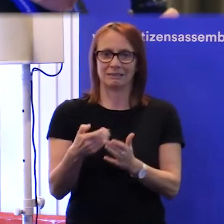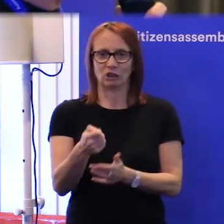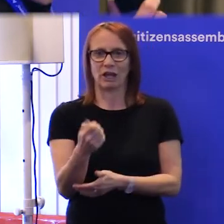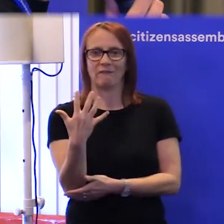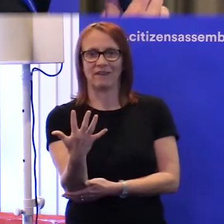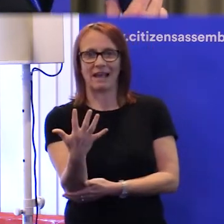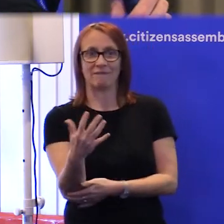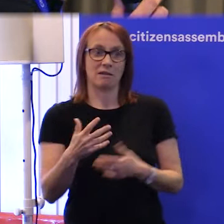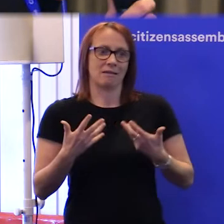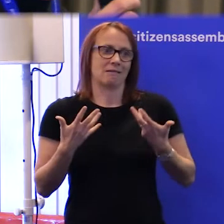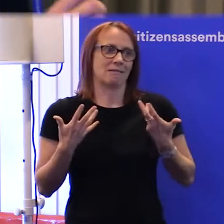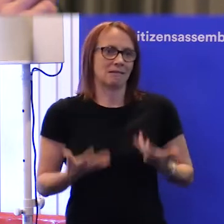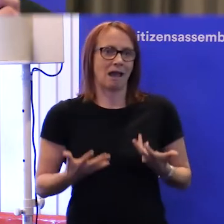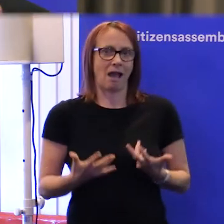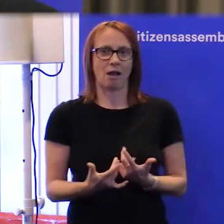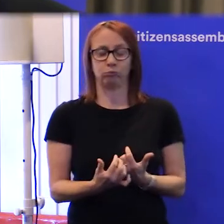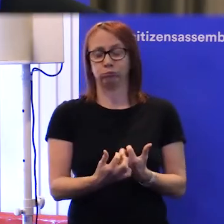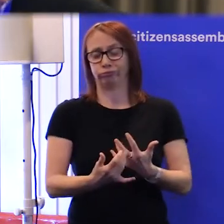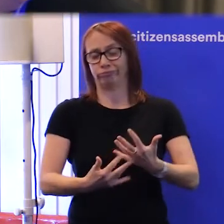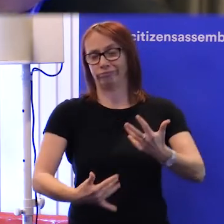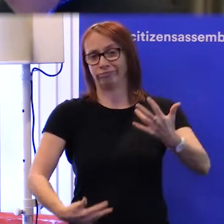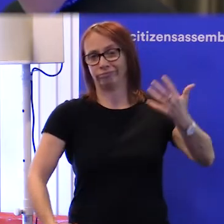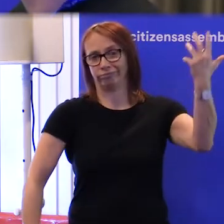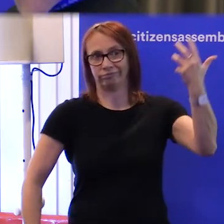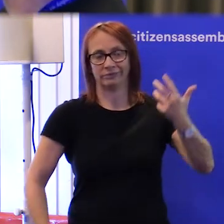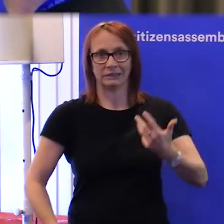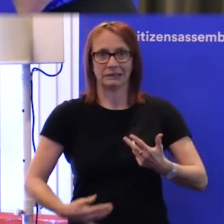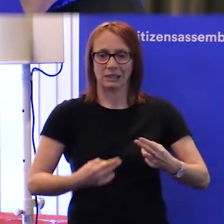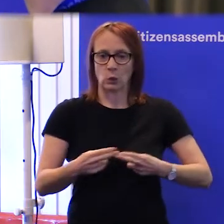got you know dozens of channels and dozens and news channels that we that we